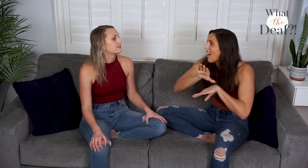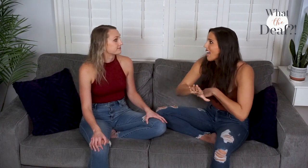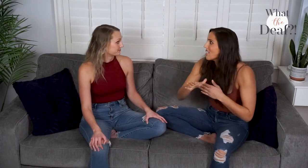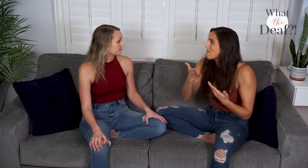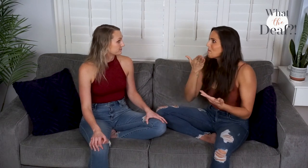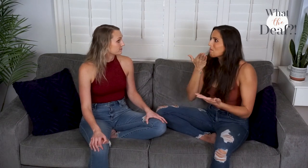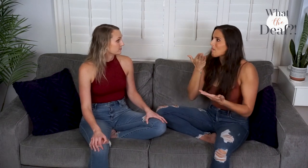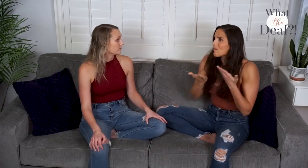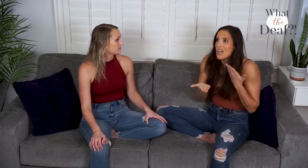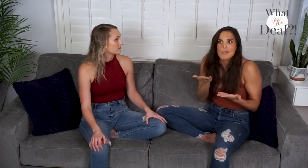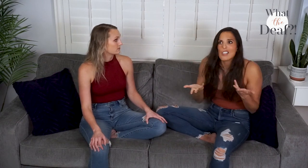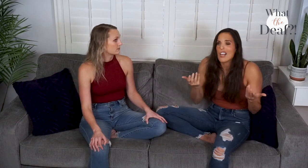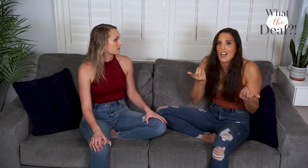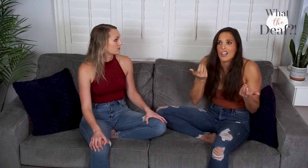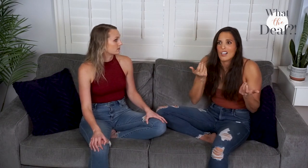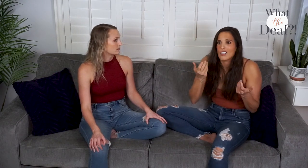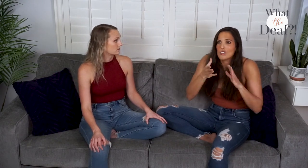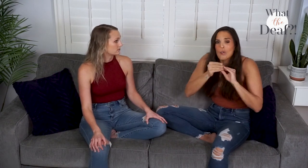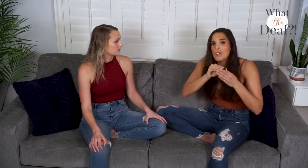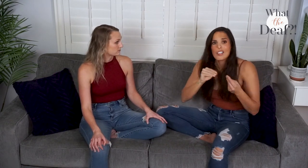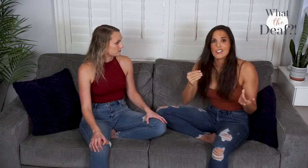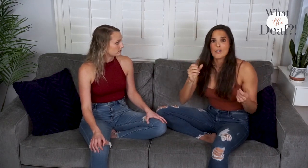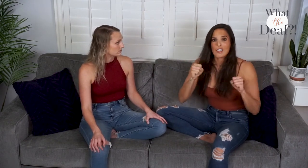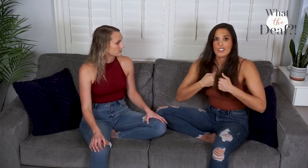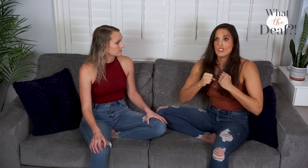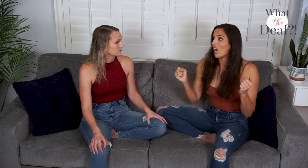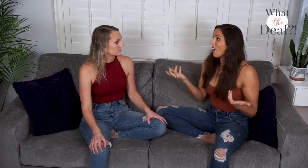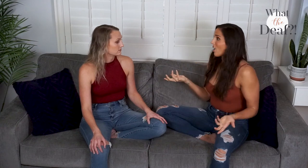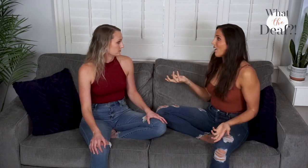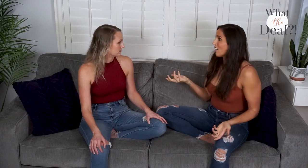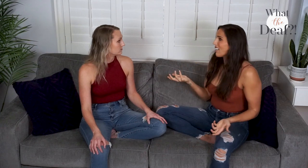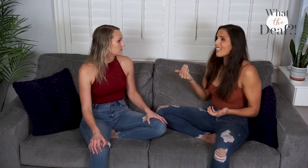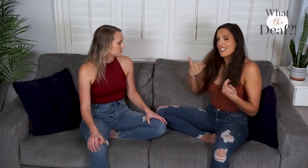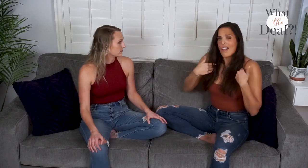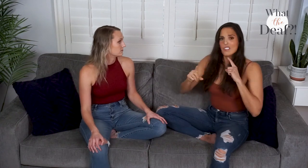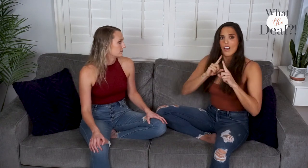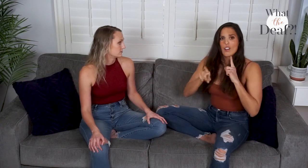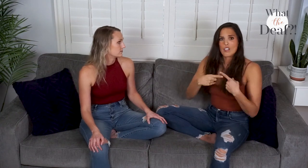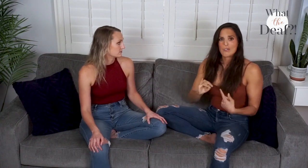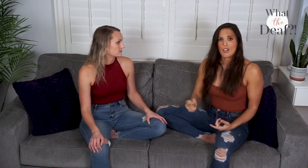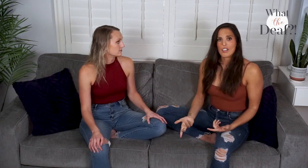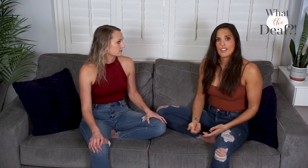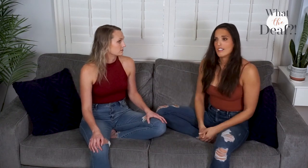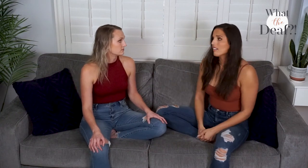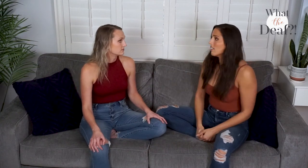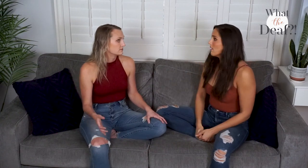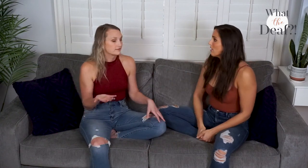maybe you guys have some advice or stories that you wanna share. Let’s have a dialogue.